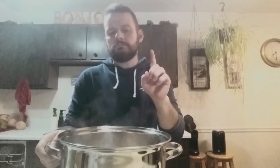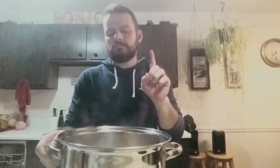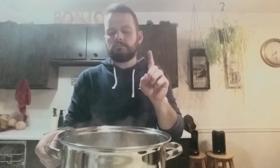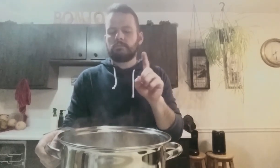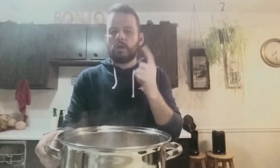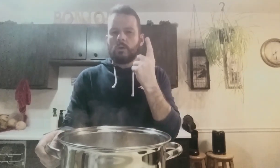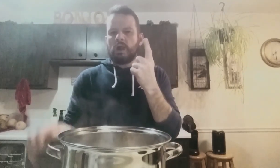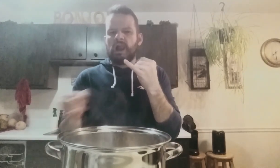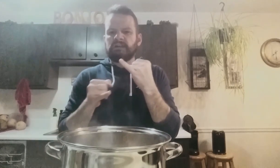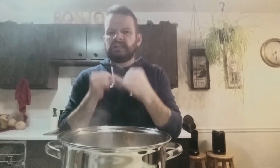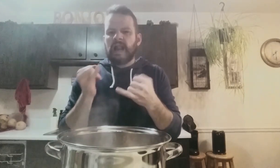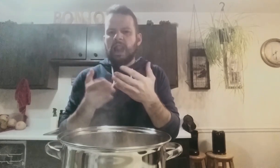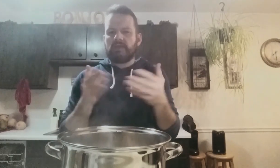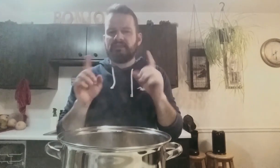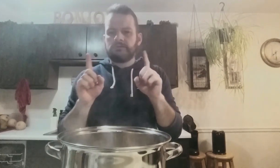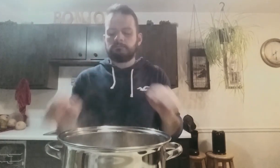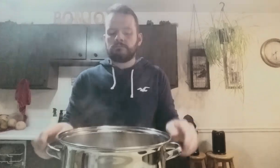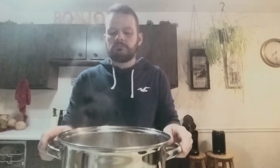Well there's the last thing...